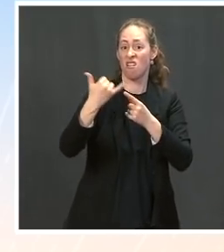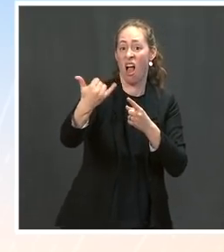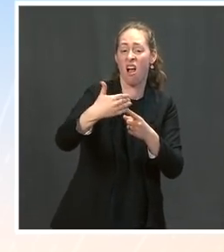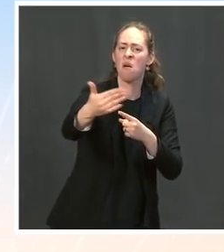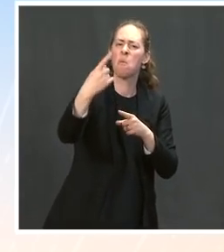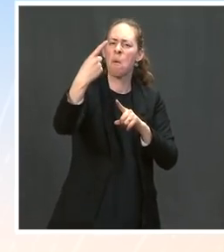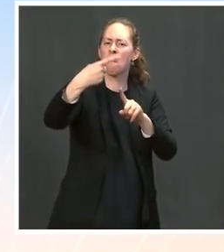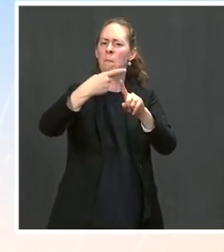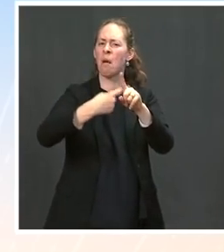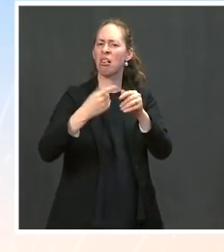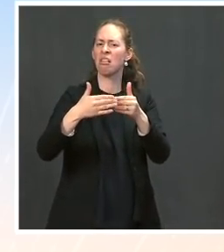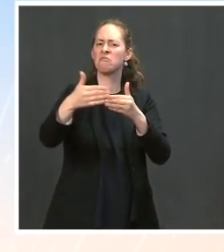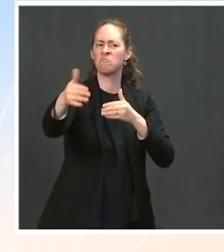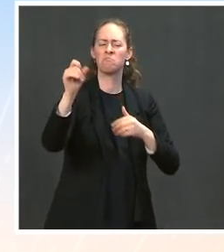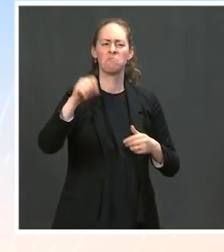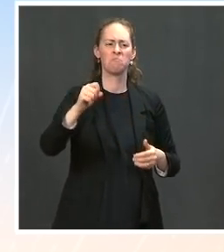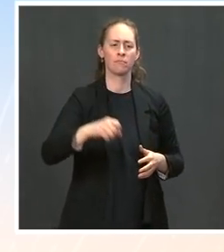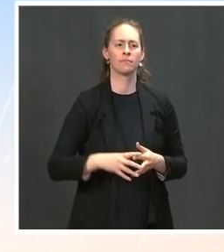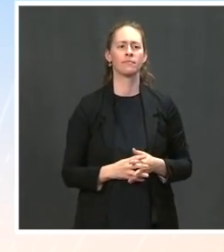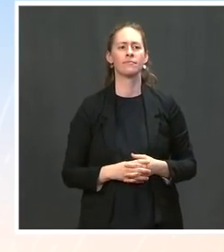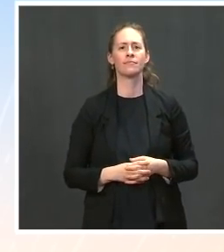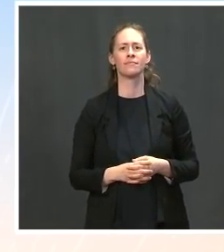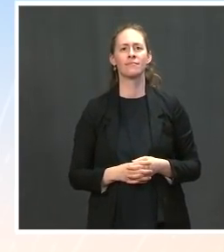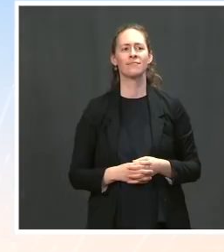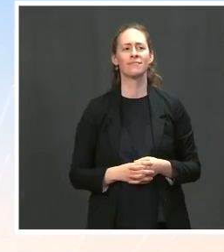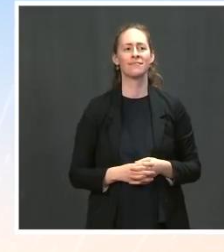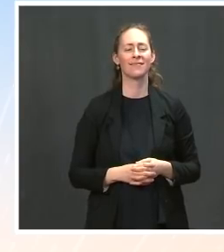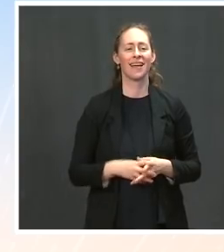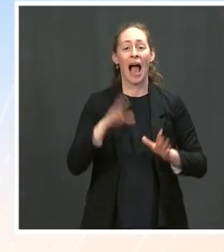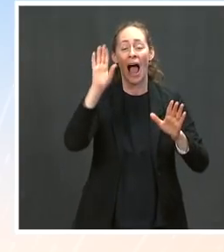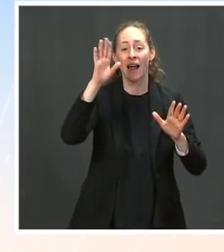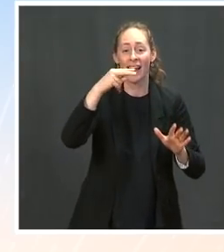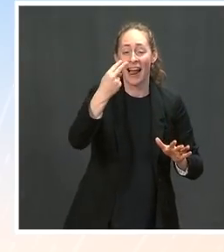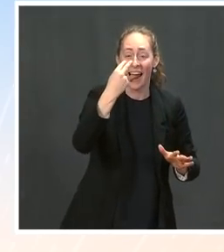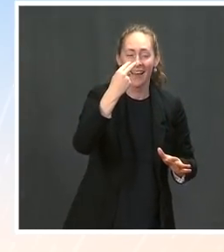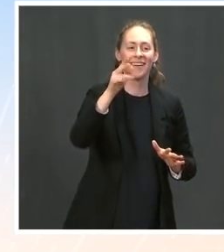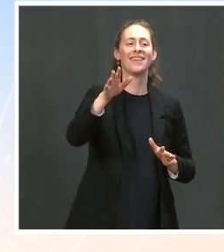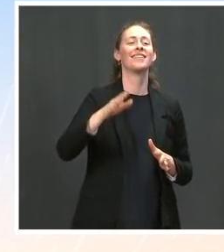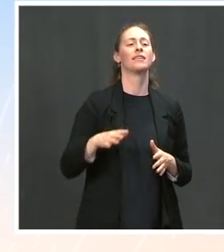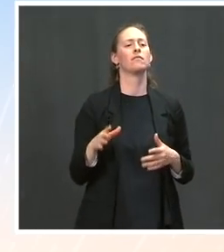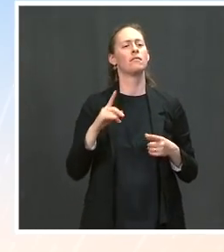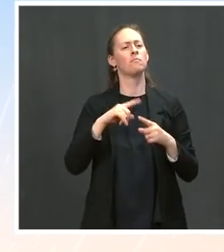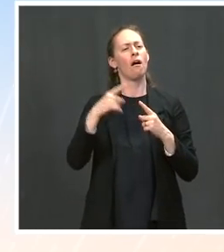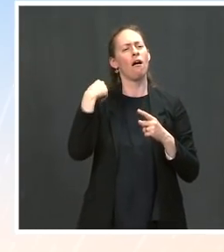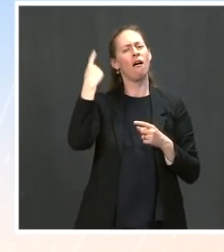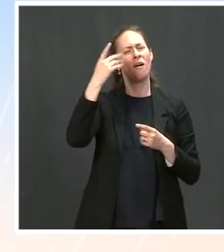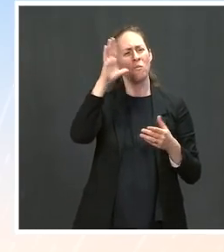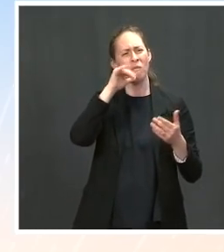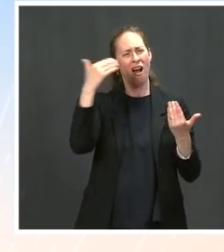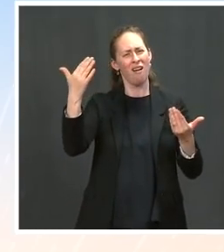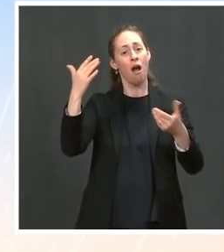and just follow up on this issue, because it's an important issue. >> Ms. Psaki: Sure, go ahead. The Press: Why not just raise the cap to your promise? The cap is just that: It's a cap. It's not a guarantee.